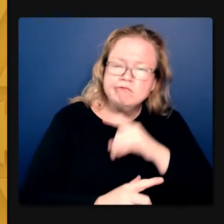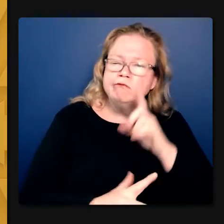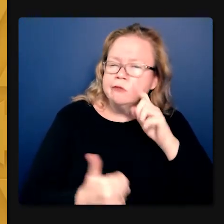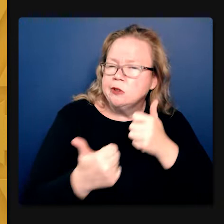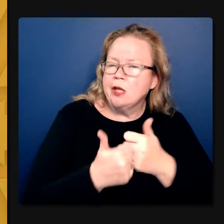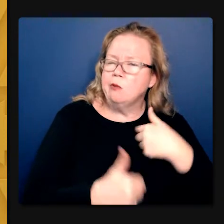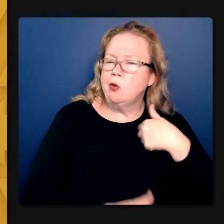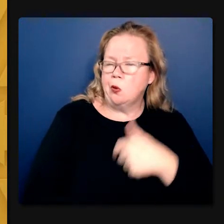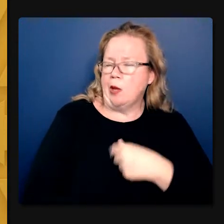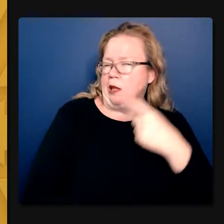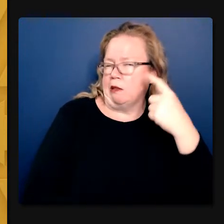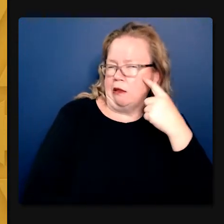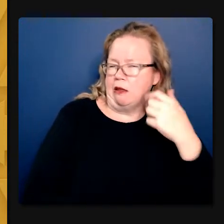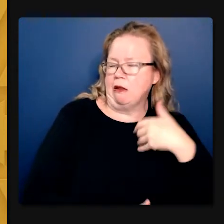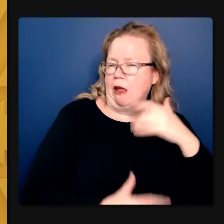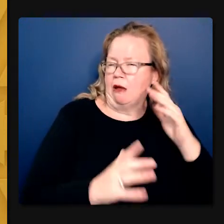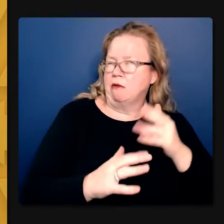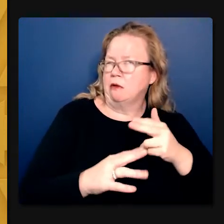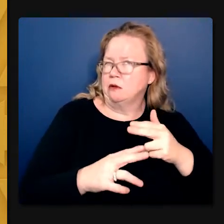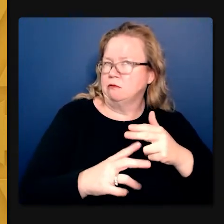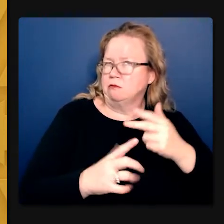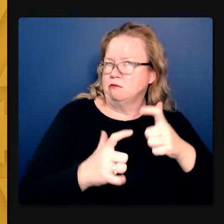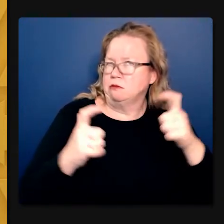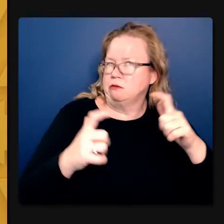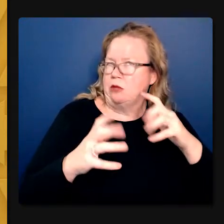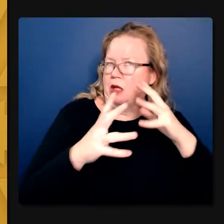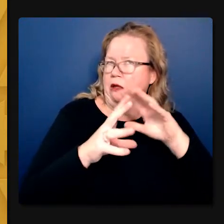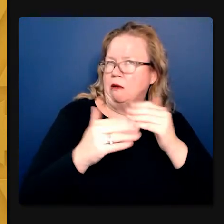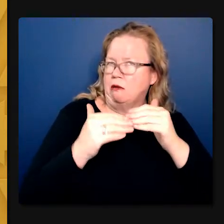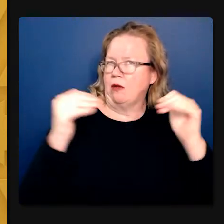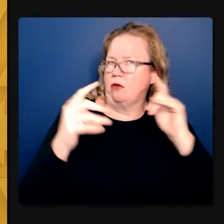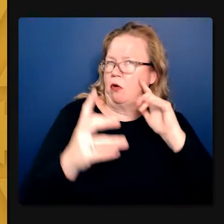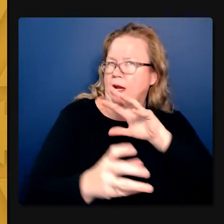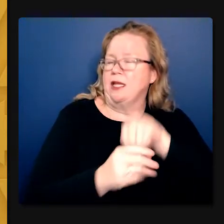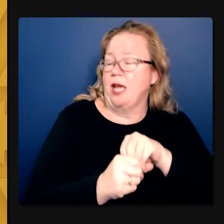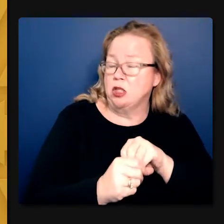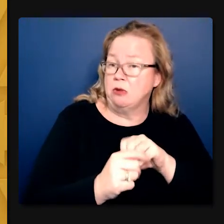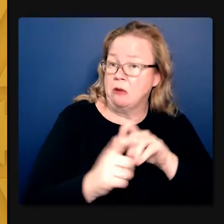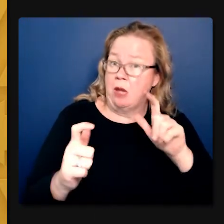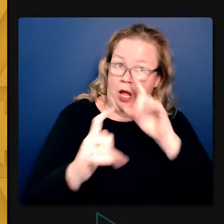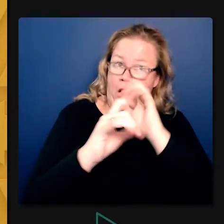that we believe have high levels of engagement, broad appeal and reach.